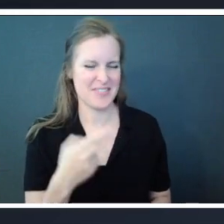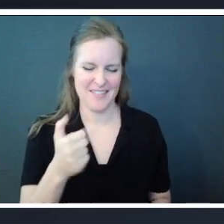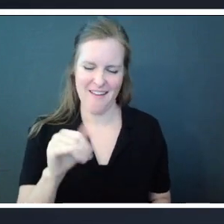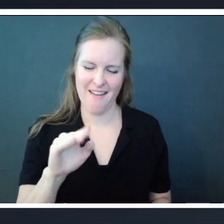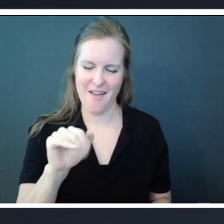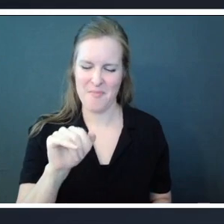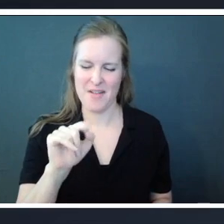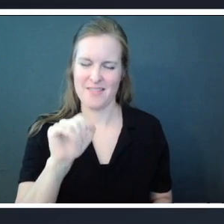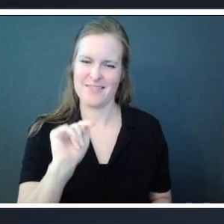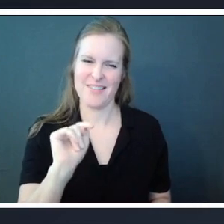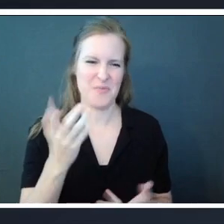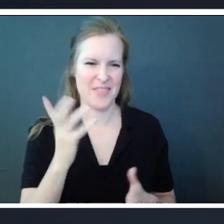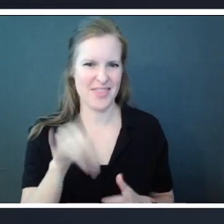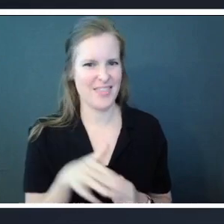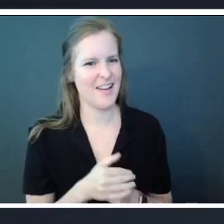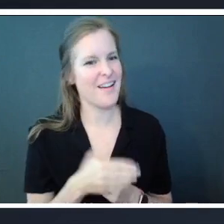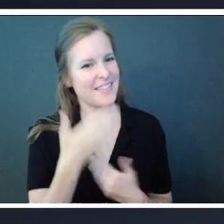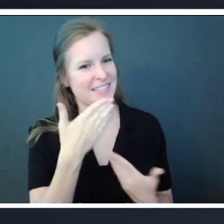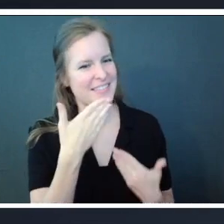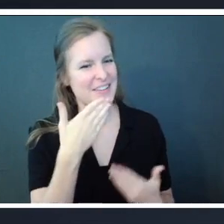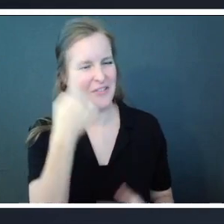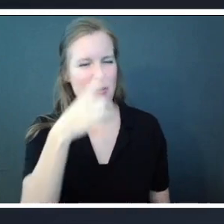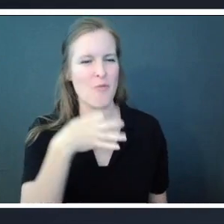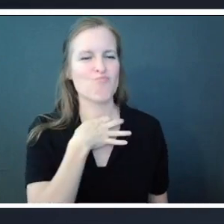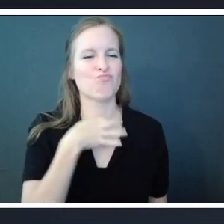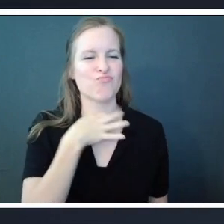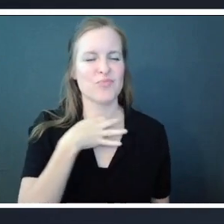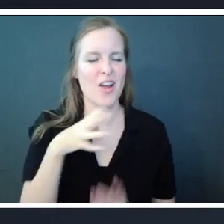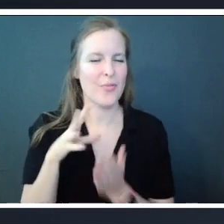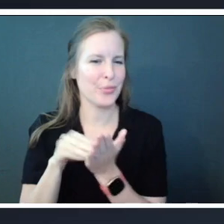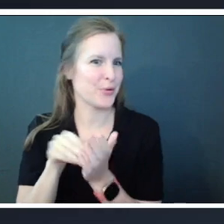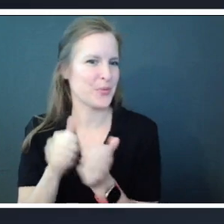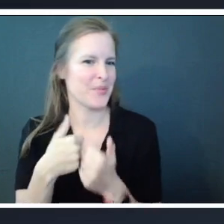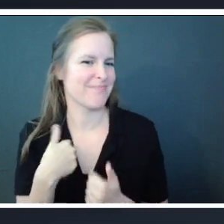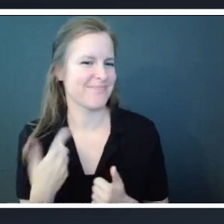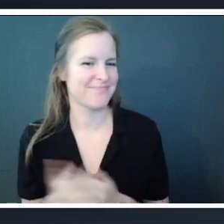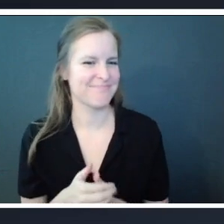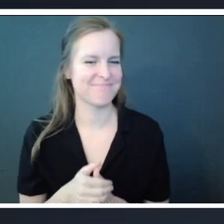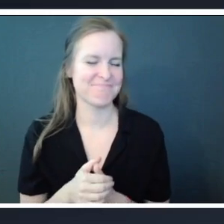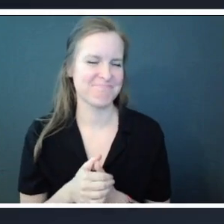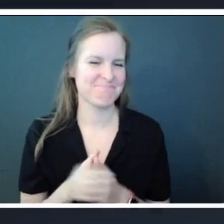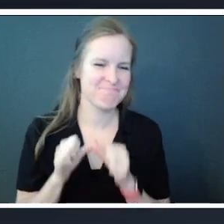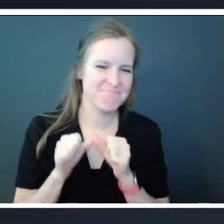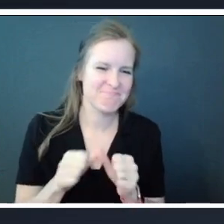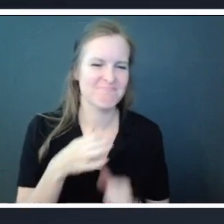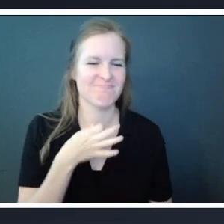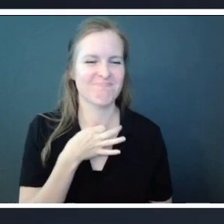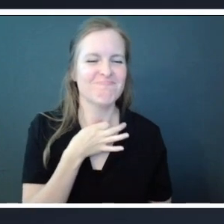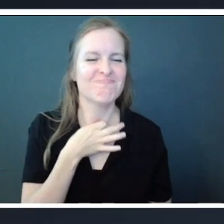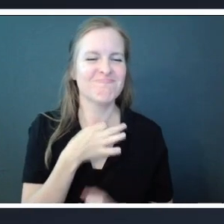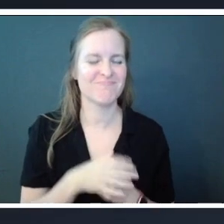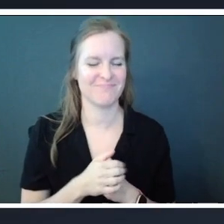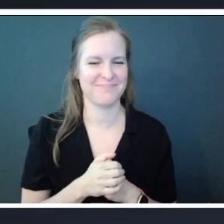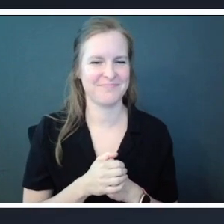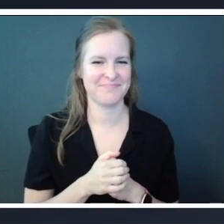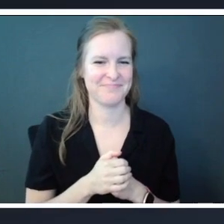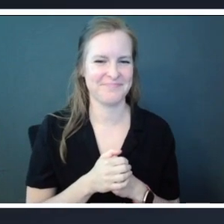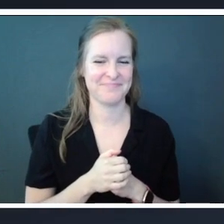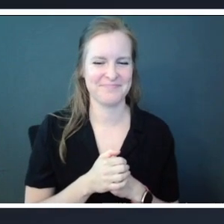and for wondering, exploring, and learning with me. Stay curious and I'll see you next time.